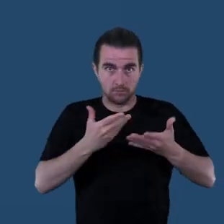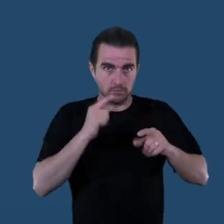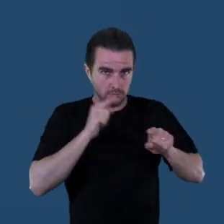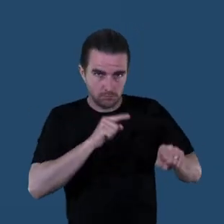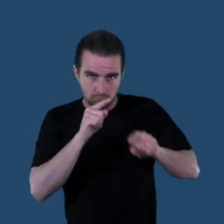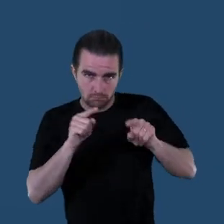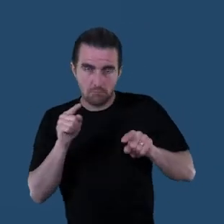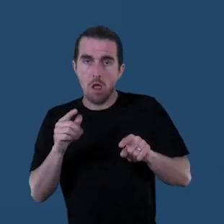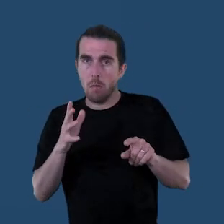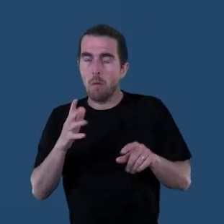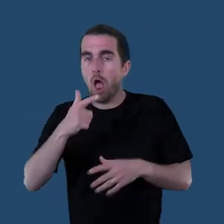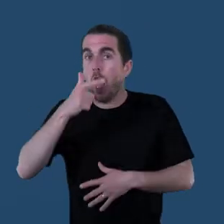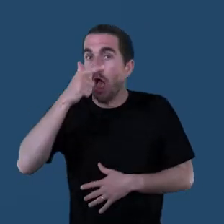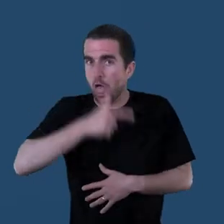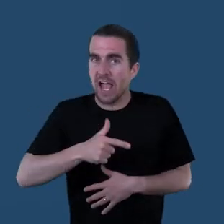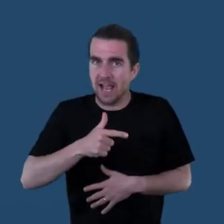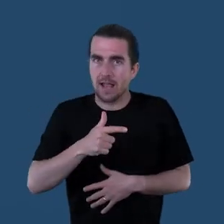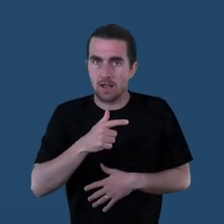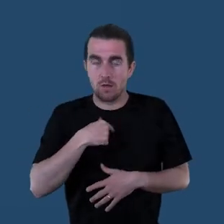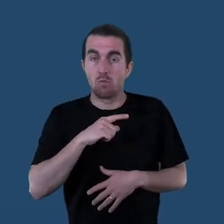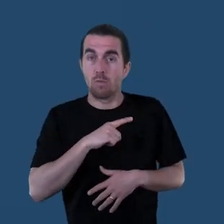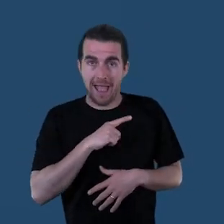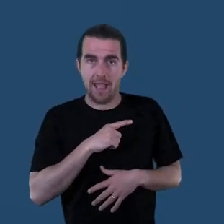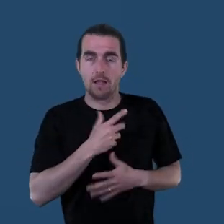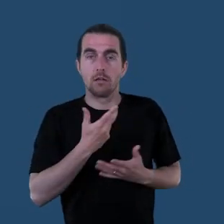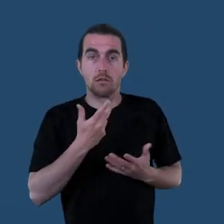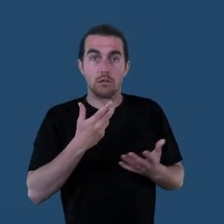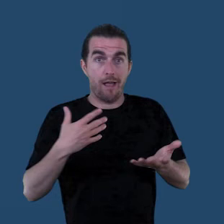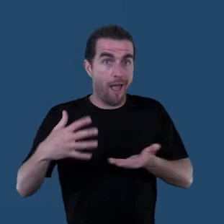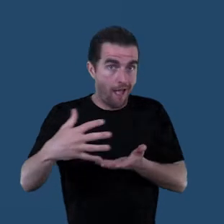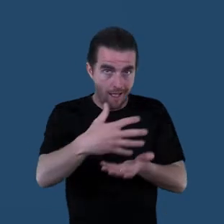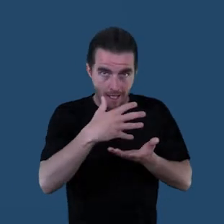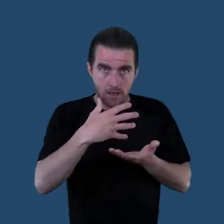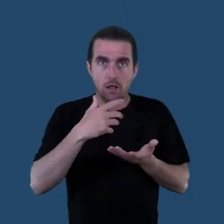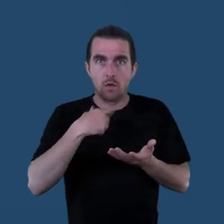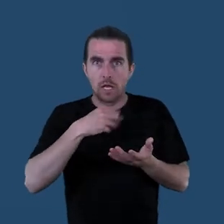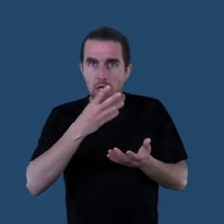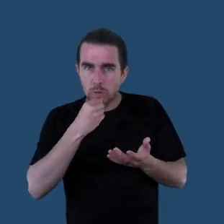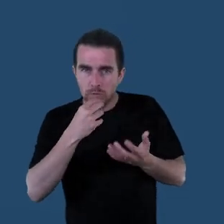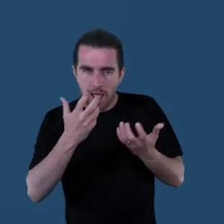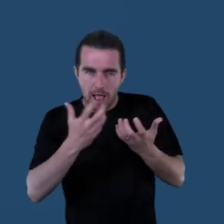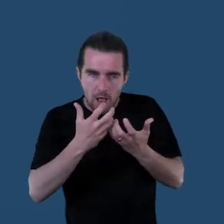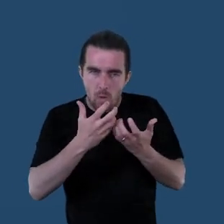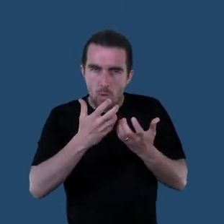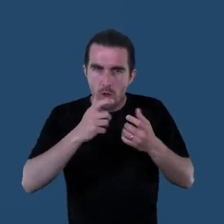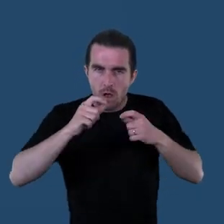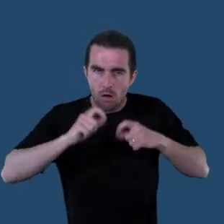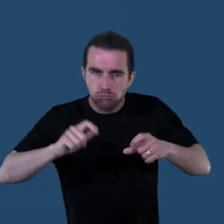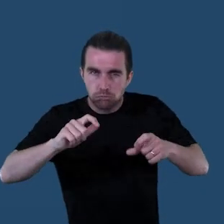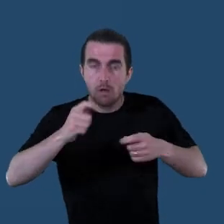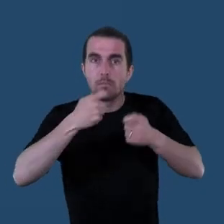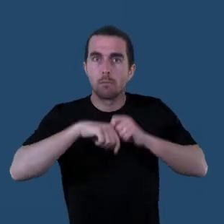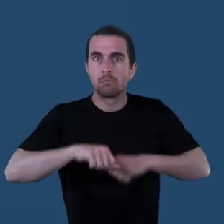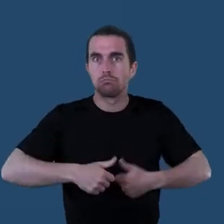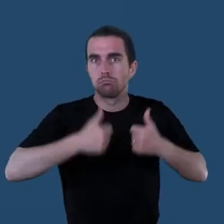actually, I think we were lucky to a certain extent. Because the techniques that they were using for preservation allowed a certain amount of stability,